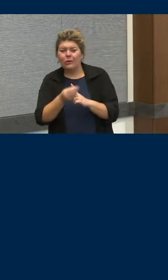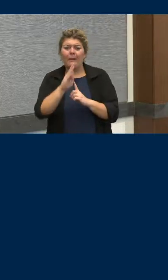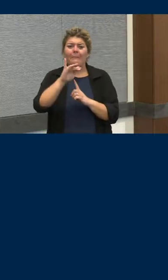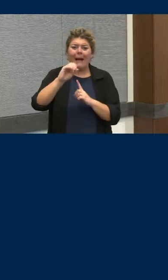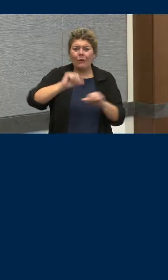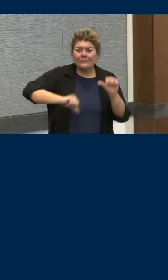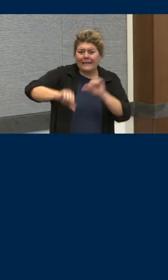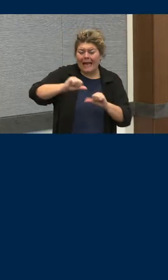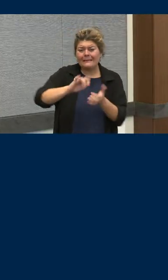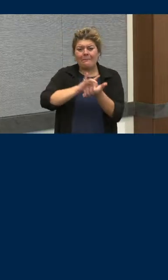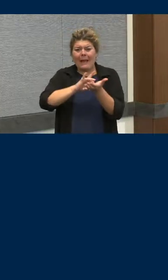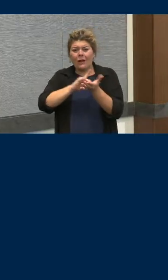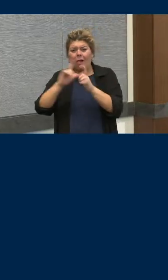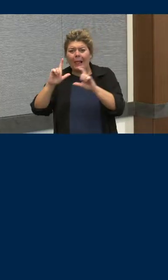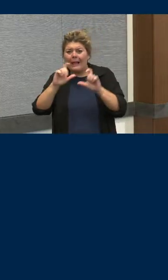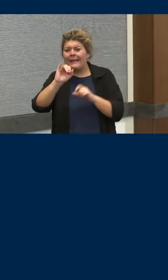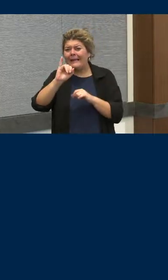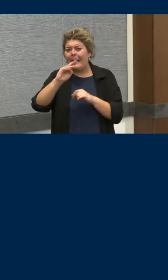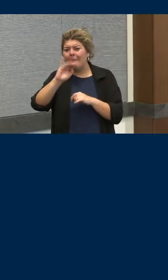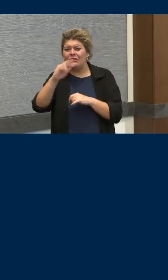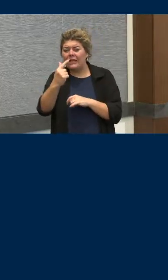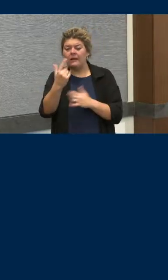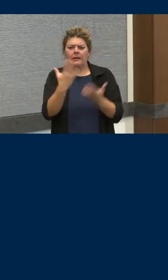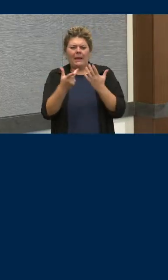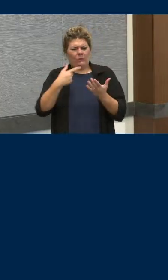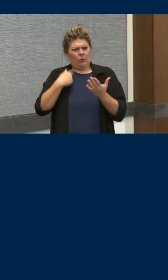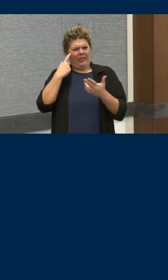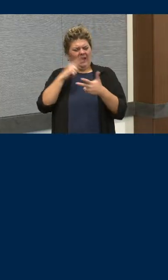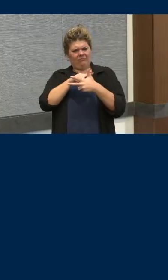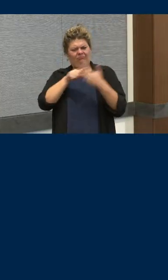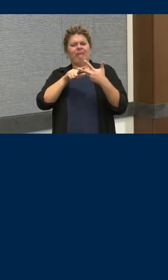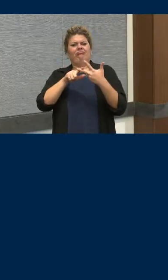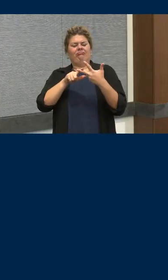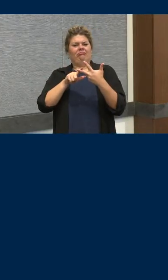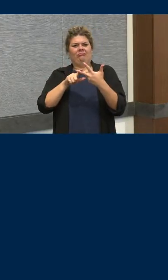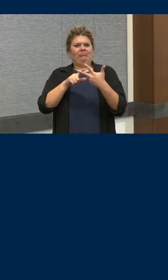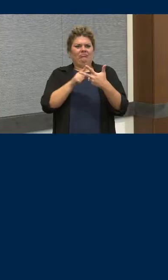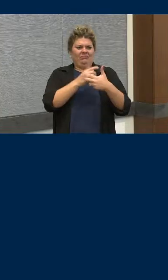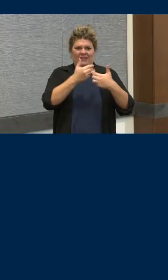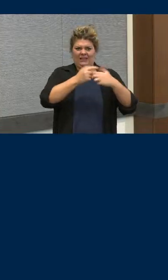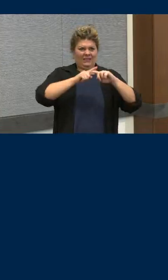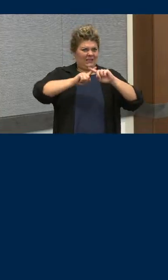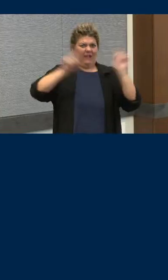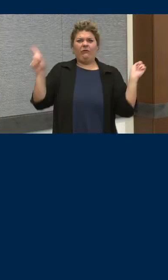imaging. At first glance, their disciplines may seem to stand